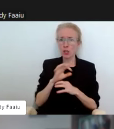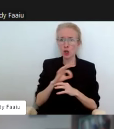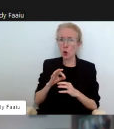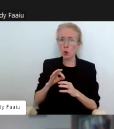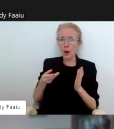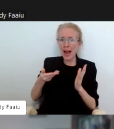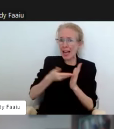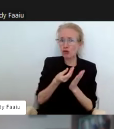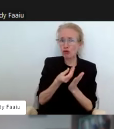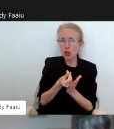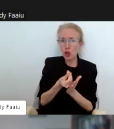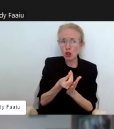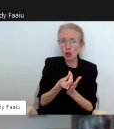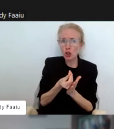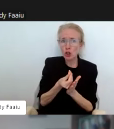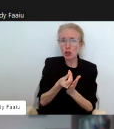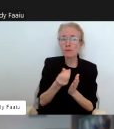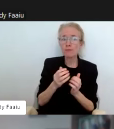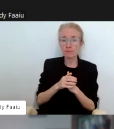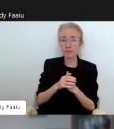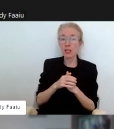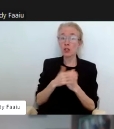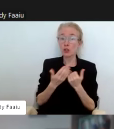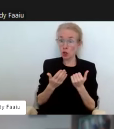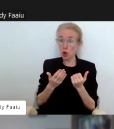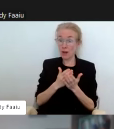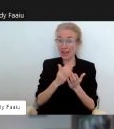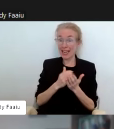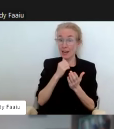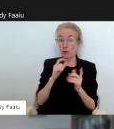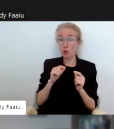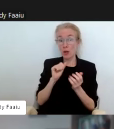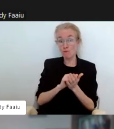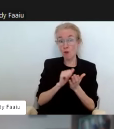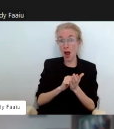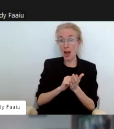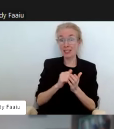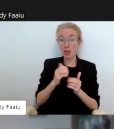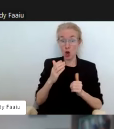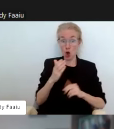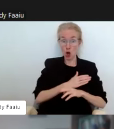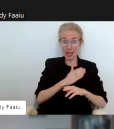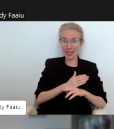size of nut, but it saves a lot of money later on. Now Kainga Ora